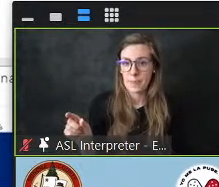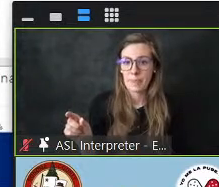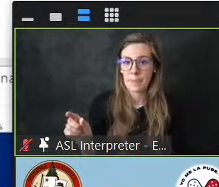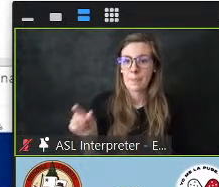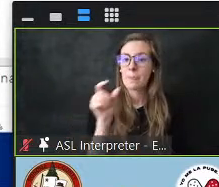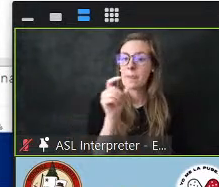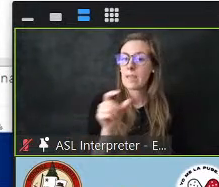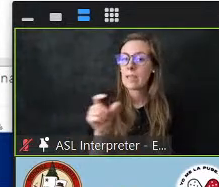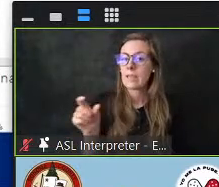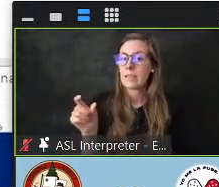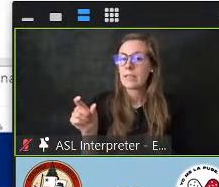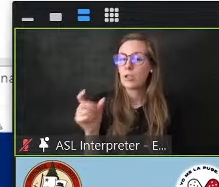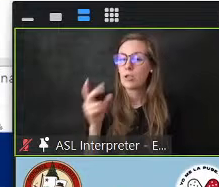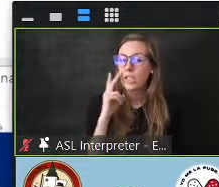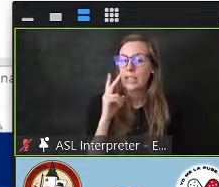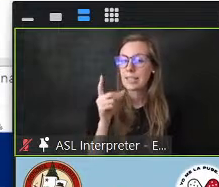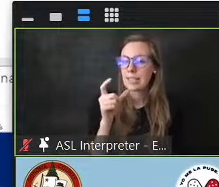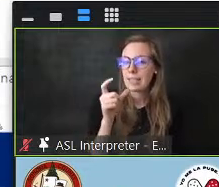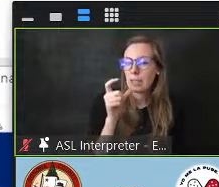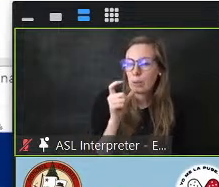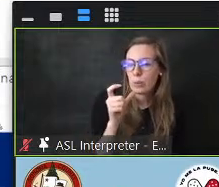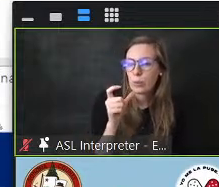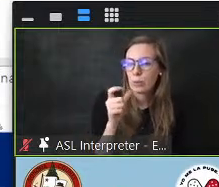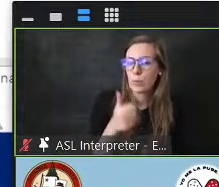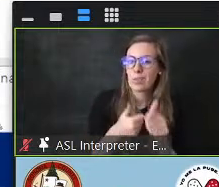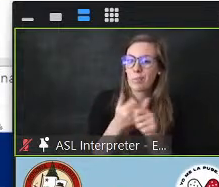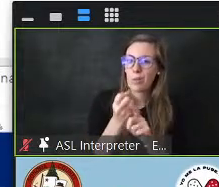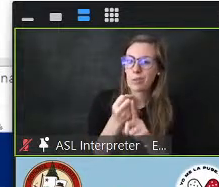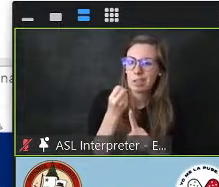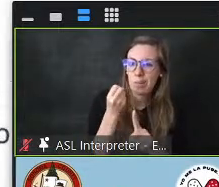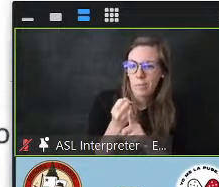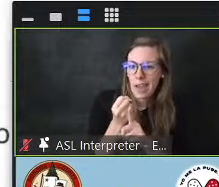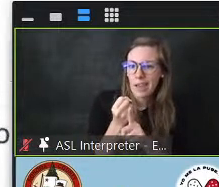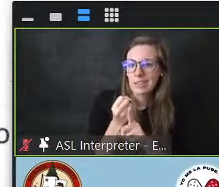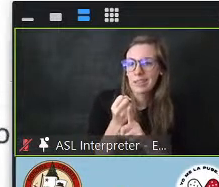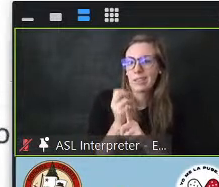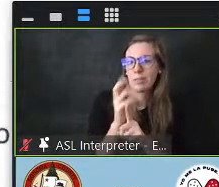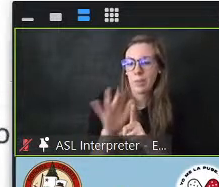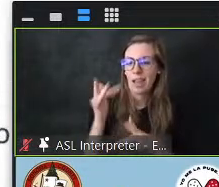affected by the pandemic and how you can see the differences there between the two.